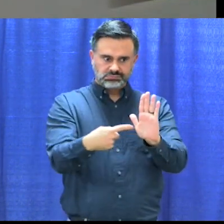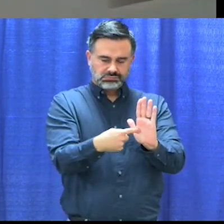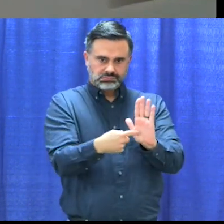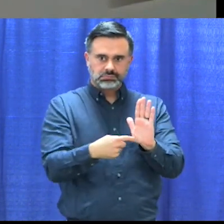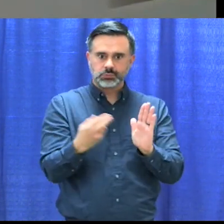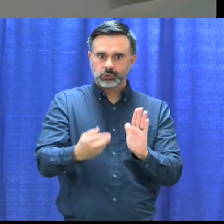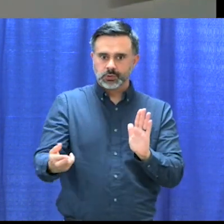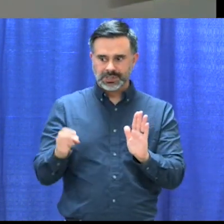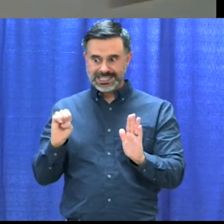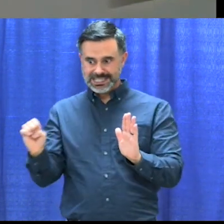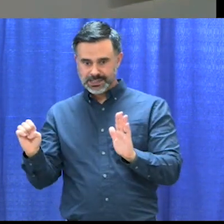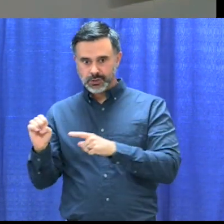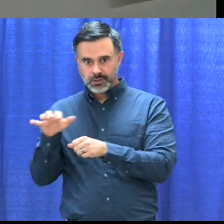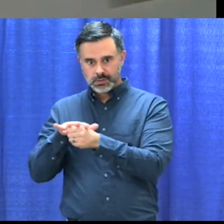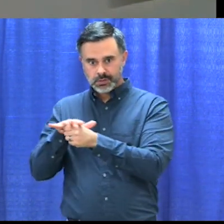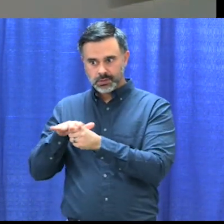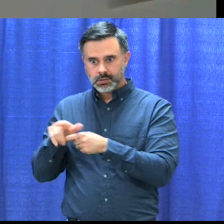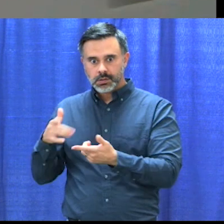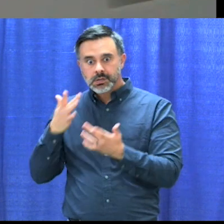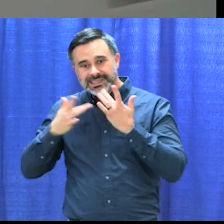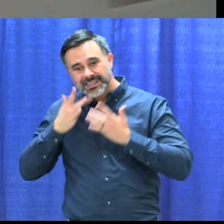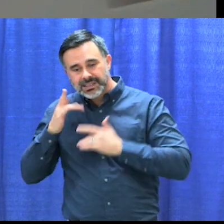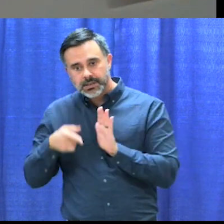the eastern portion of my district has had to go without.